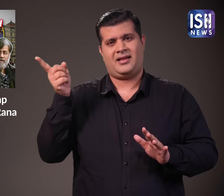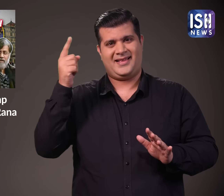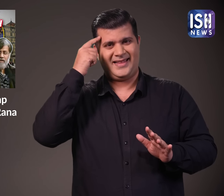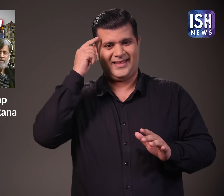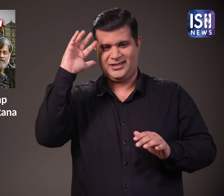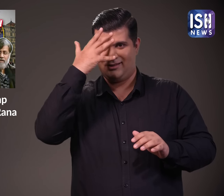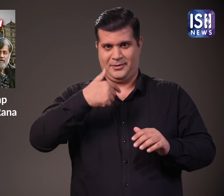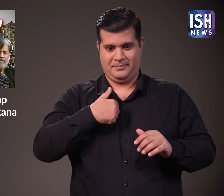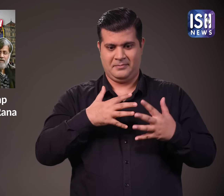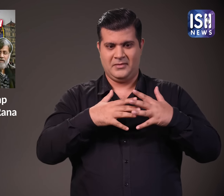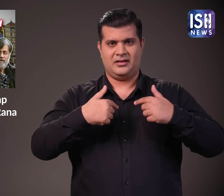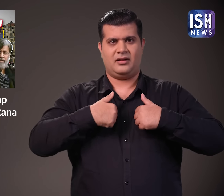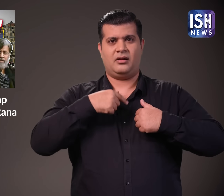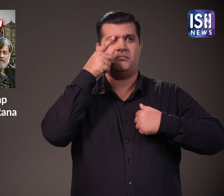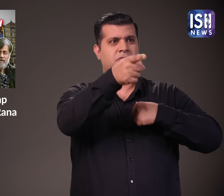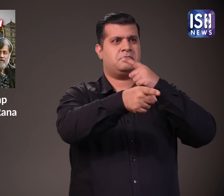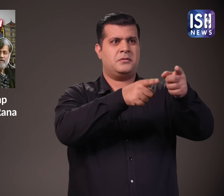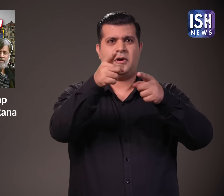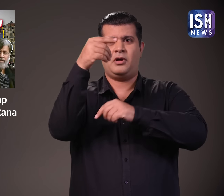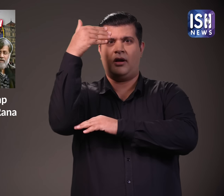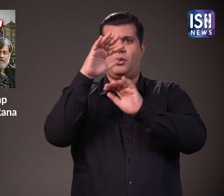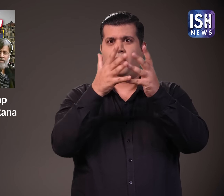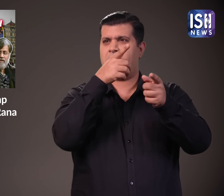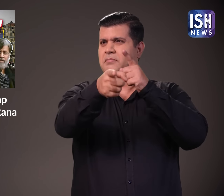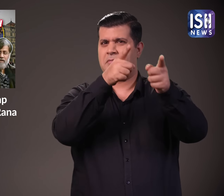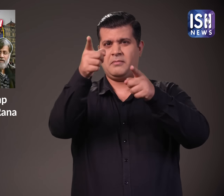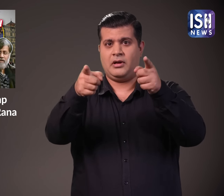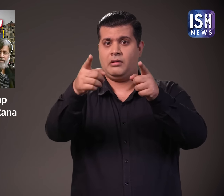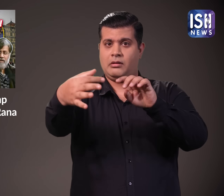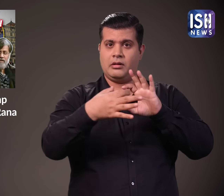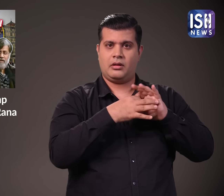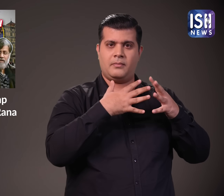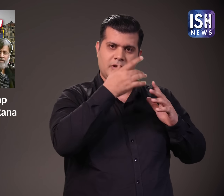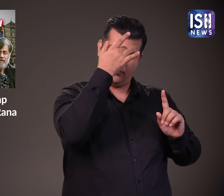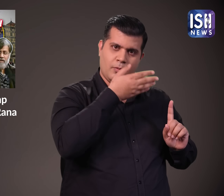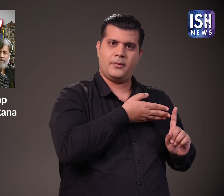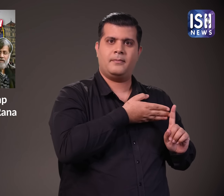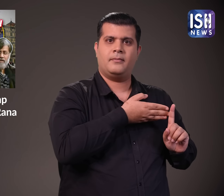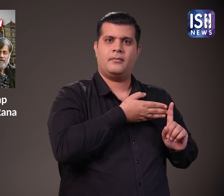Trump acted against other countries, and it caused problems for him later.